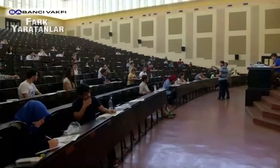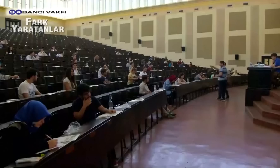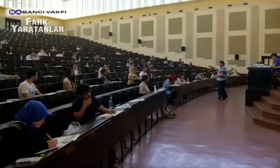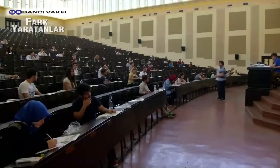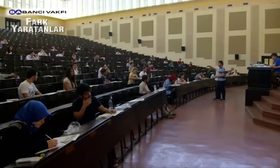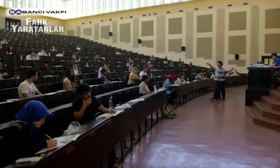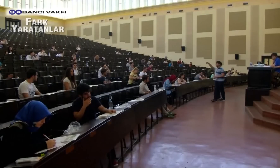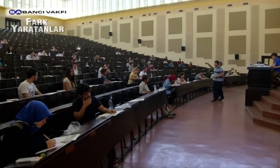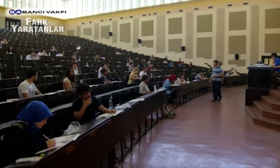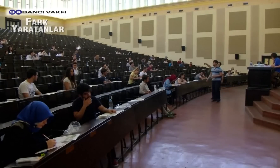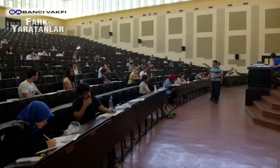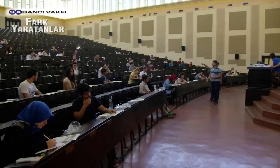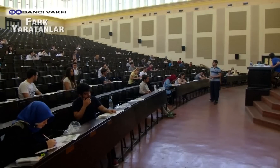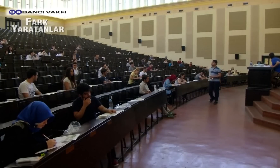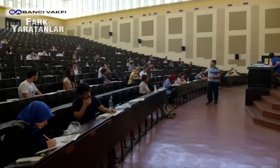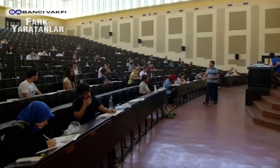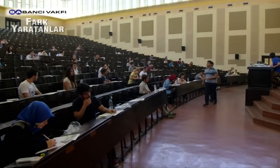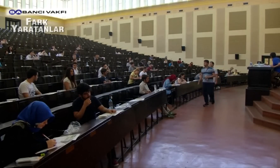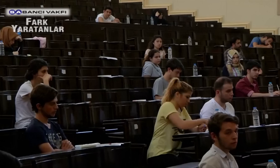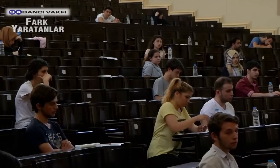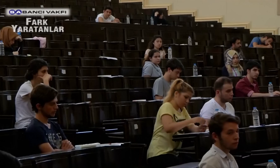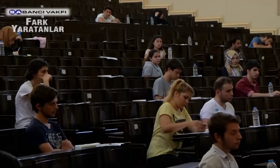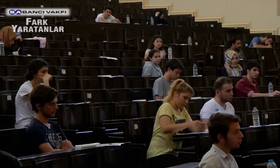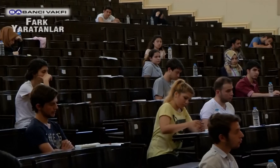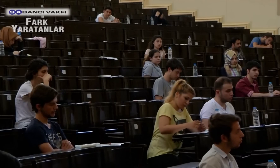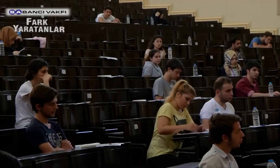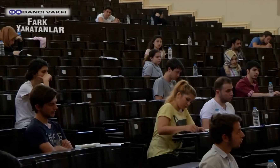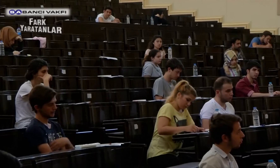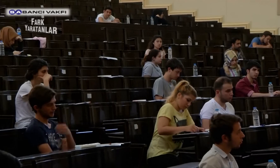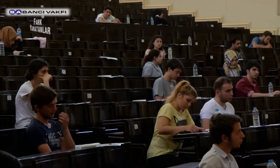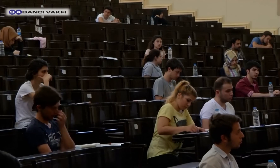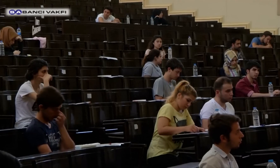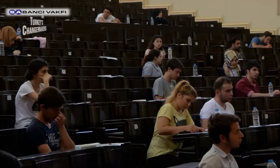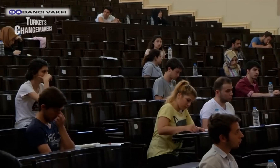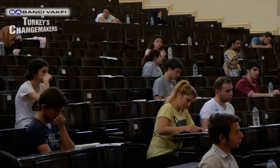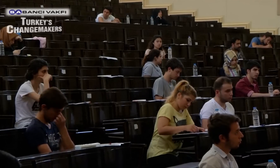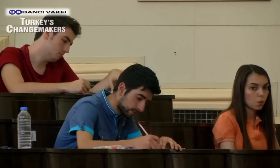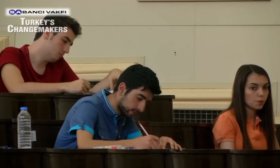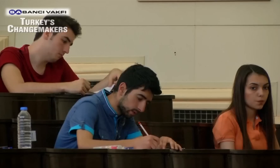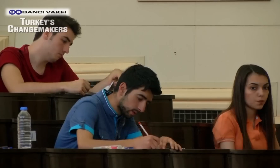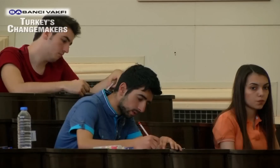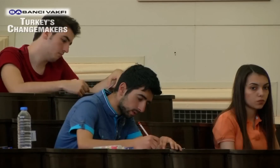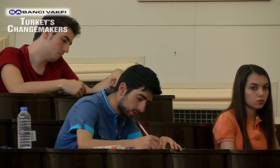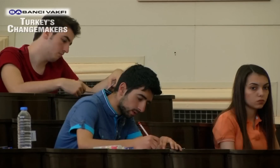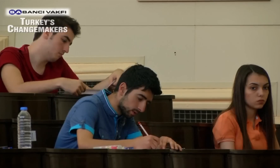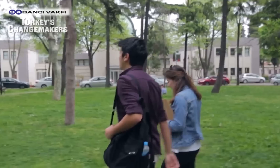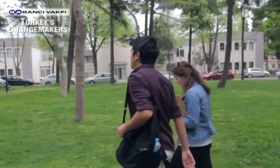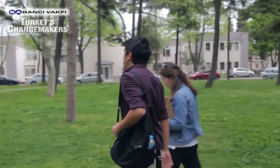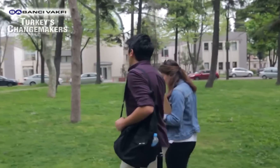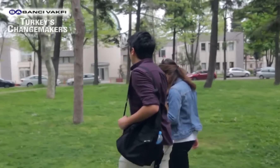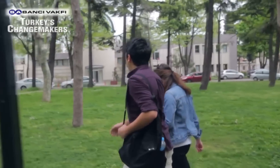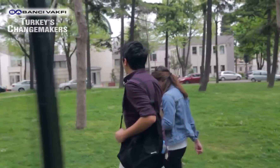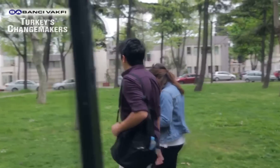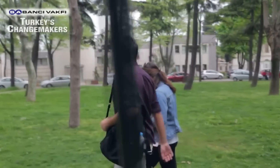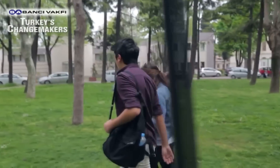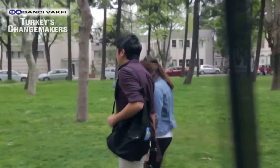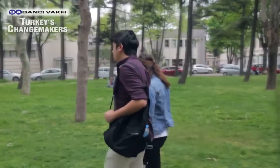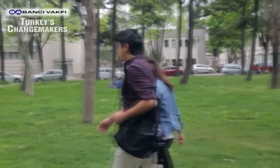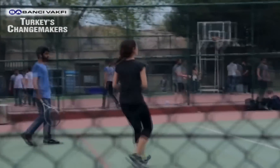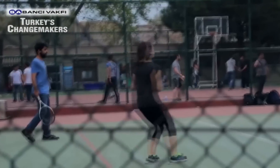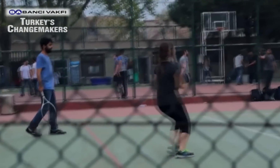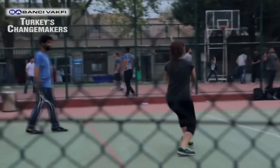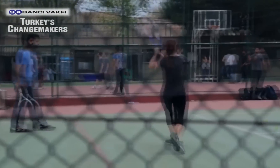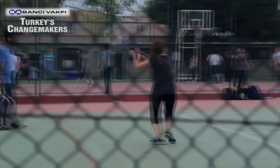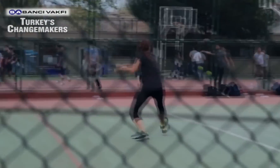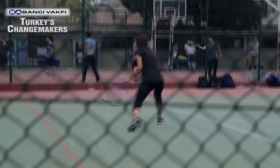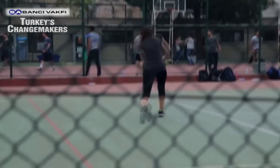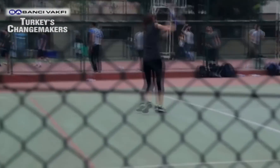7.679 hearing impaired people have taken exams that are carried out by Student Selection and Placement Center (ÖSYM) in 2014-2017.